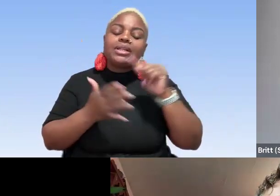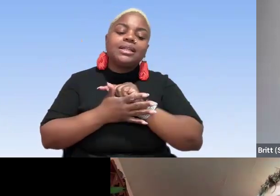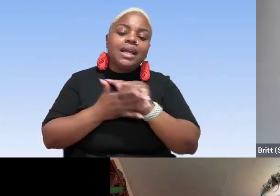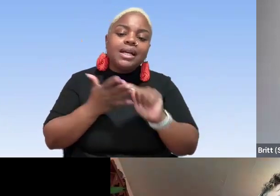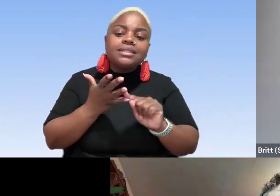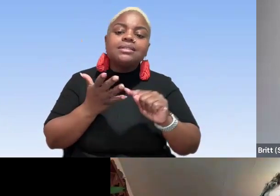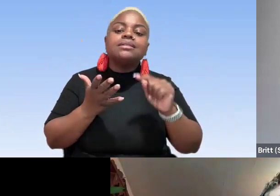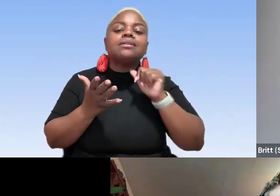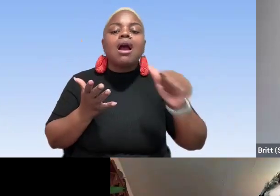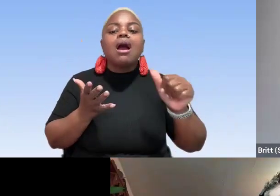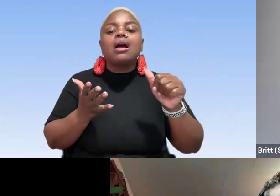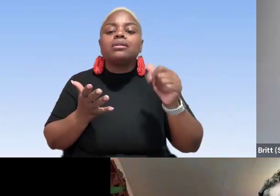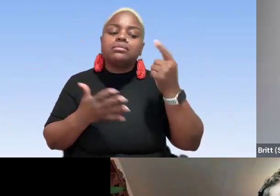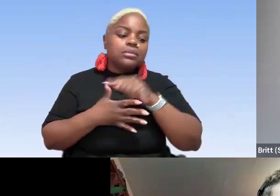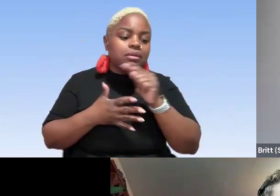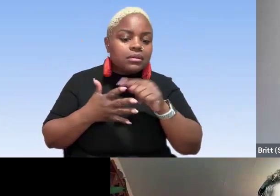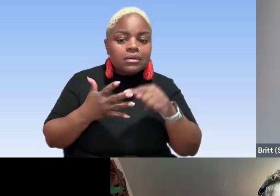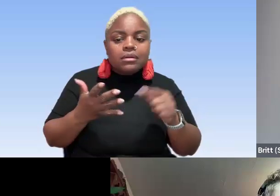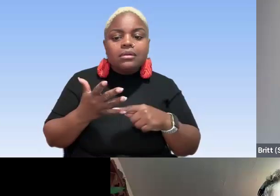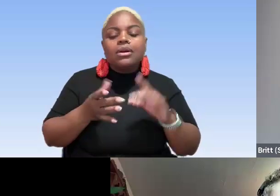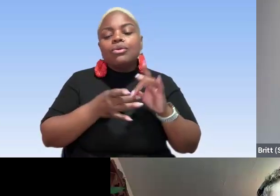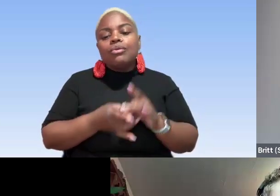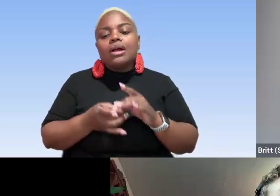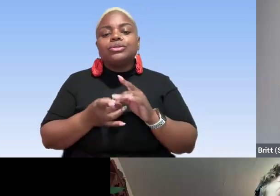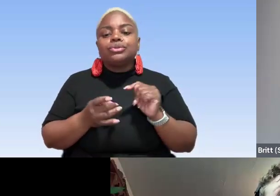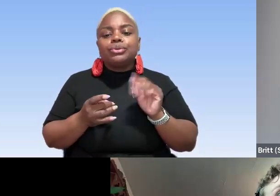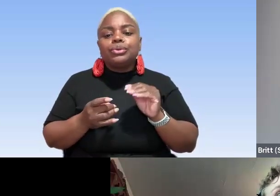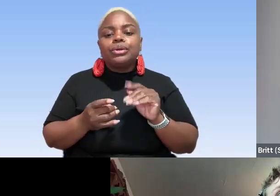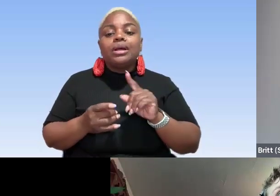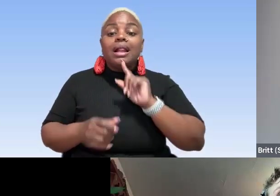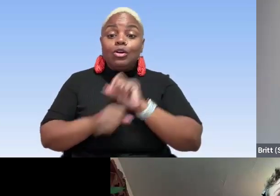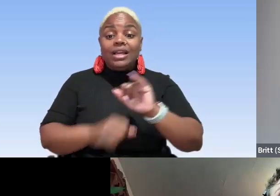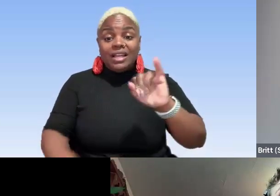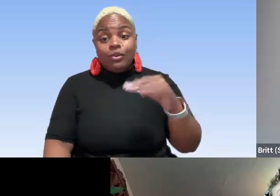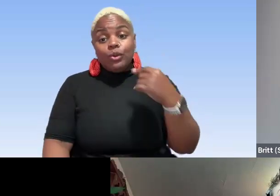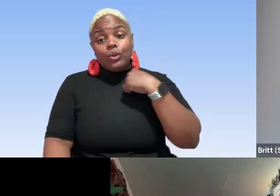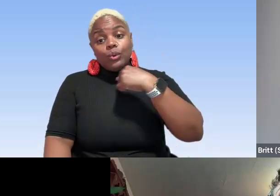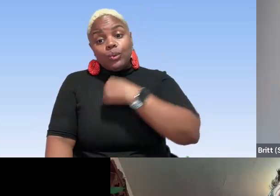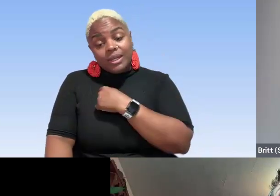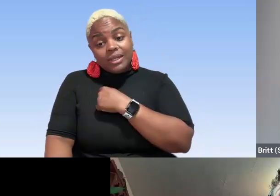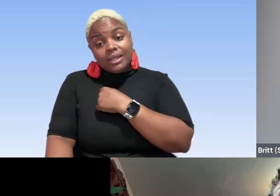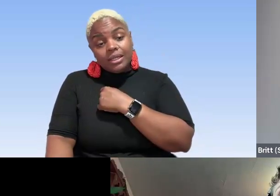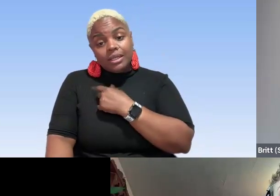Um, I think that literally, if we don't see how we are